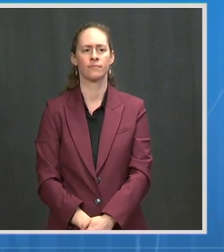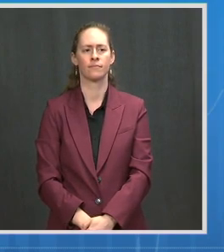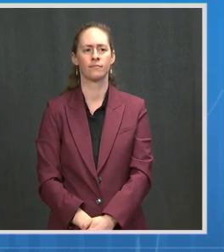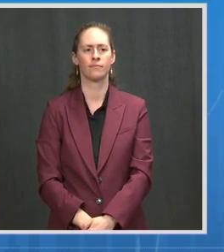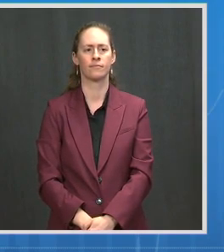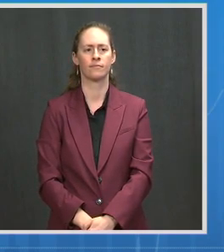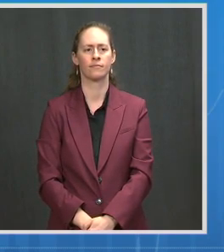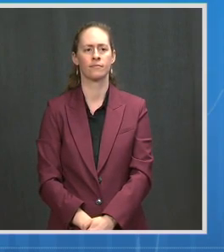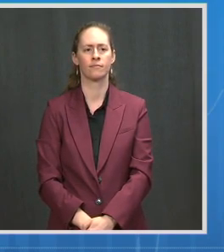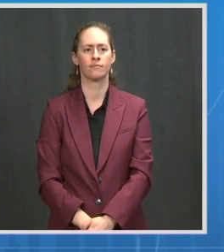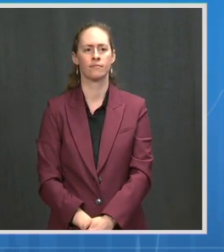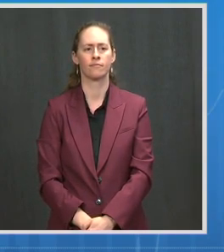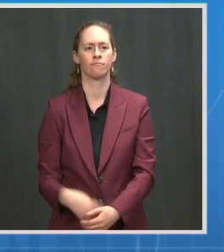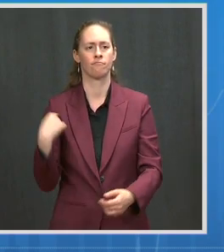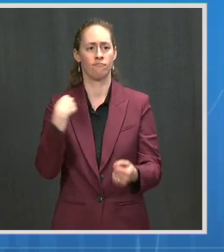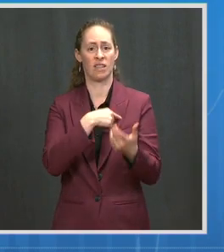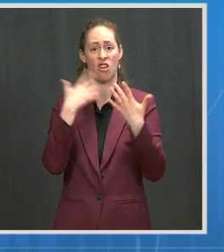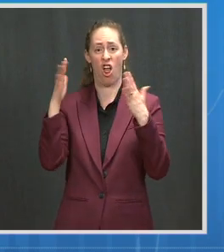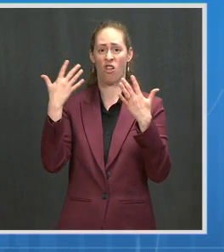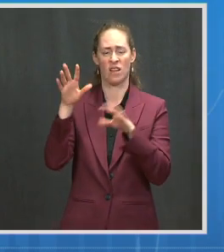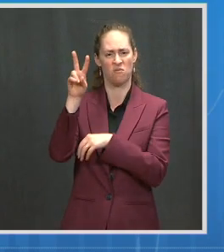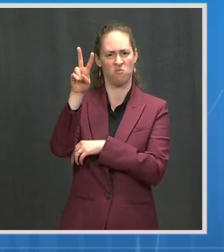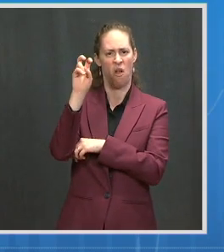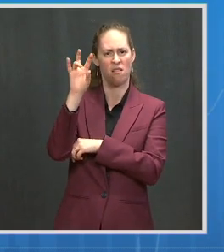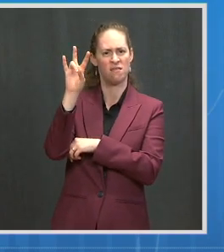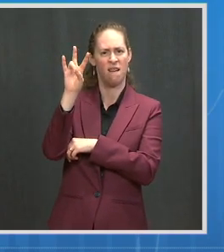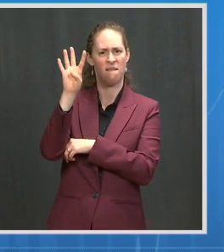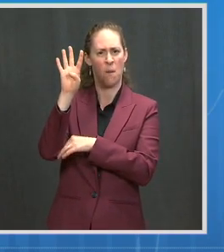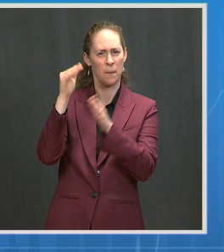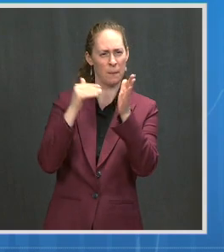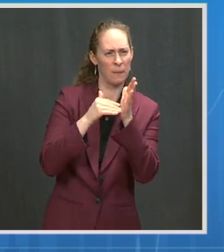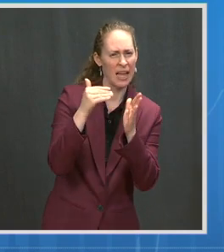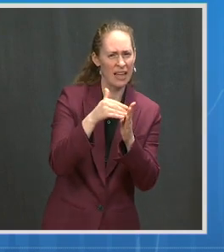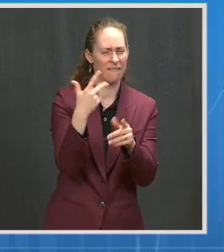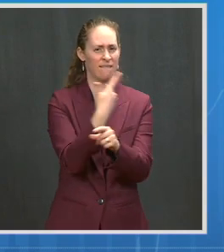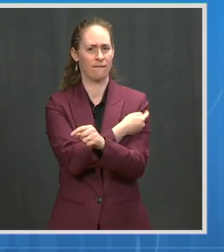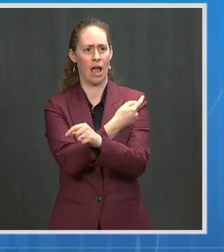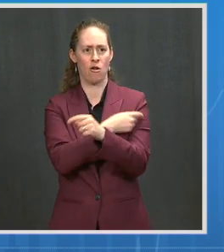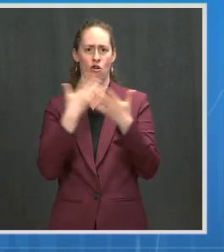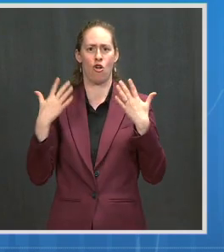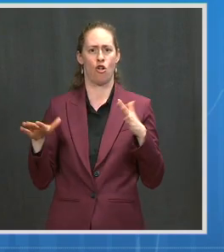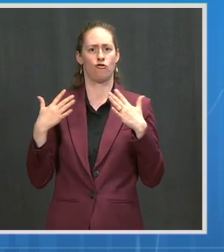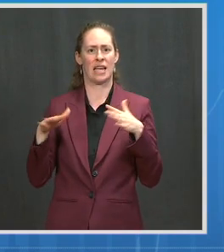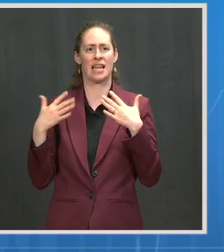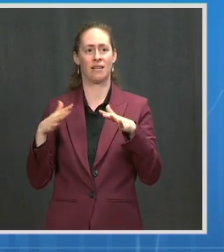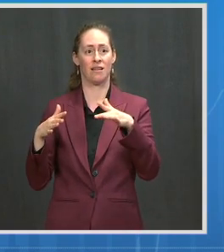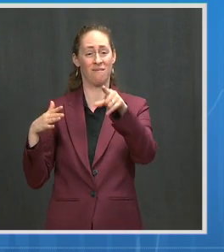perhaps you will consider being our reason to celebrate one more. Thank you. I'll now turn things over to Dr. Fauci.